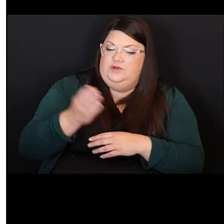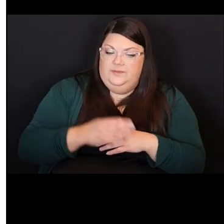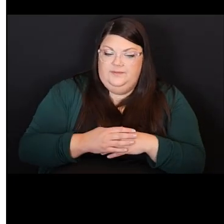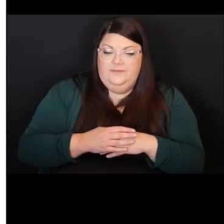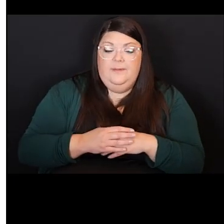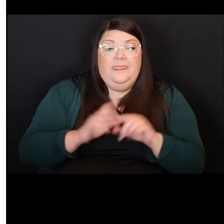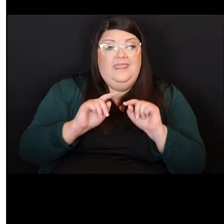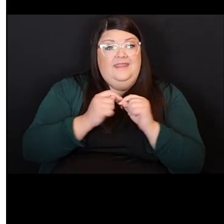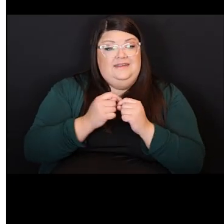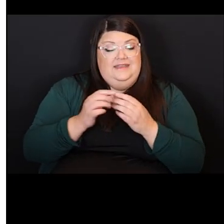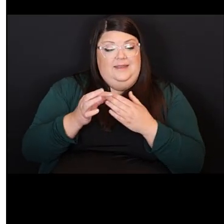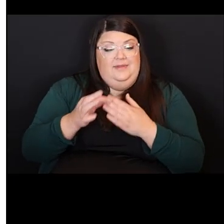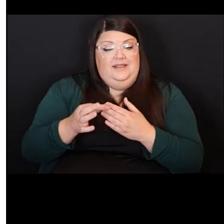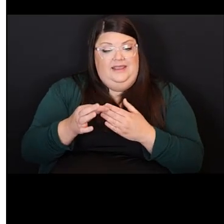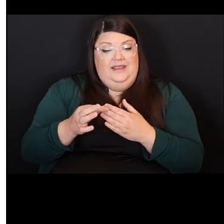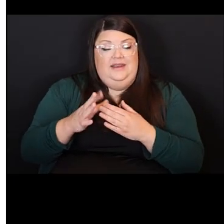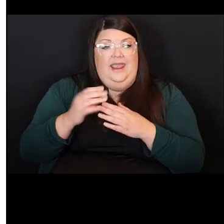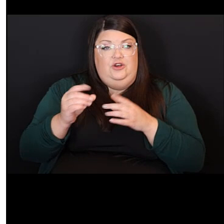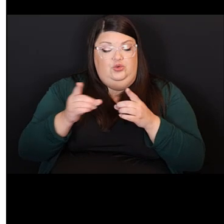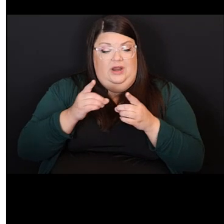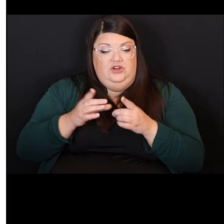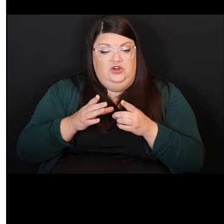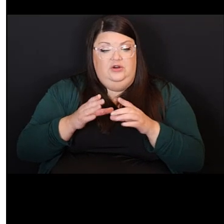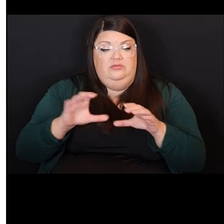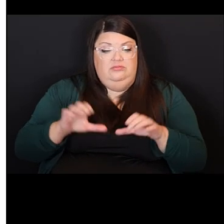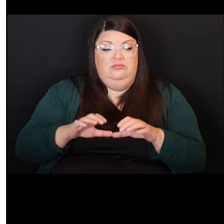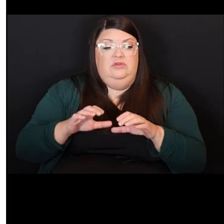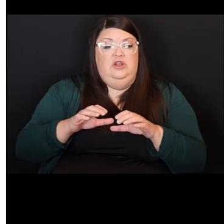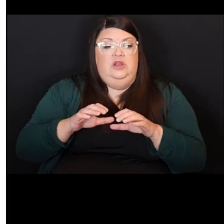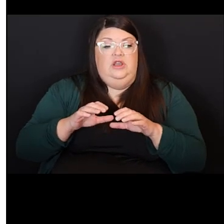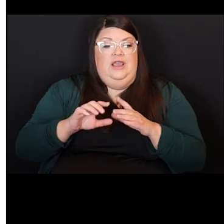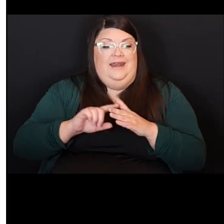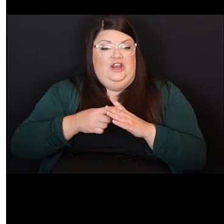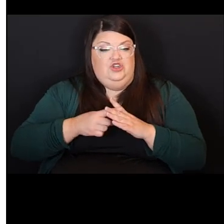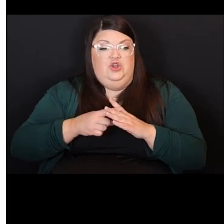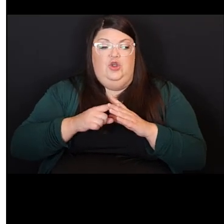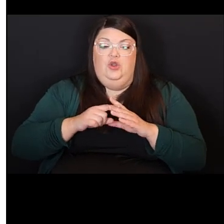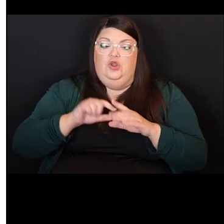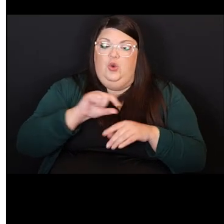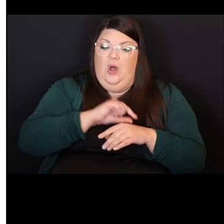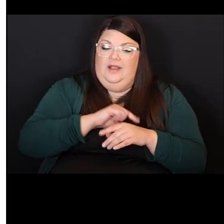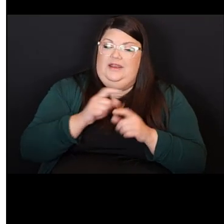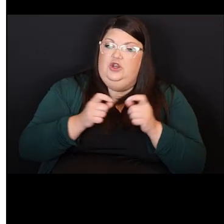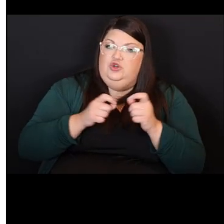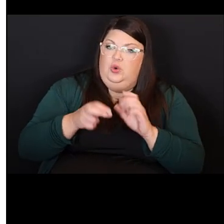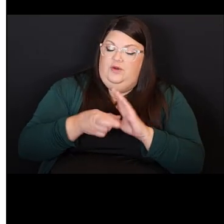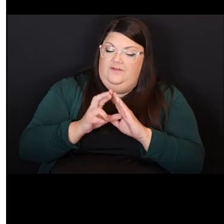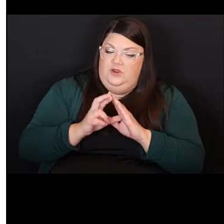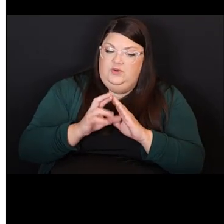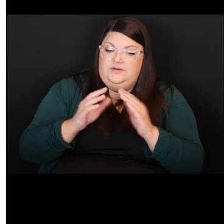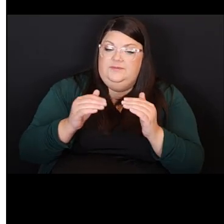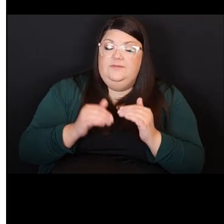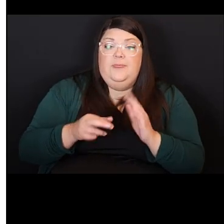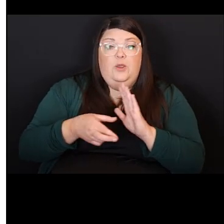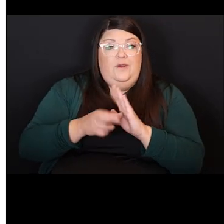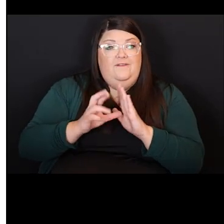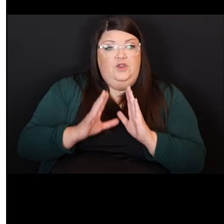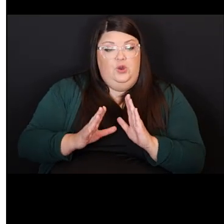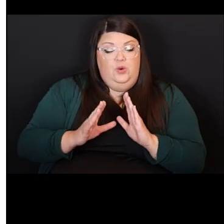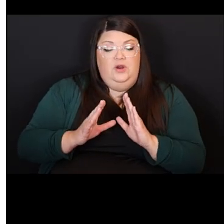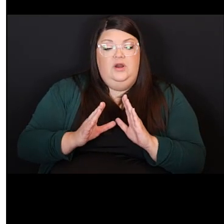conducts initial quality control reviews. Reviewer requests supporting documentation